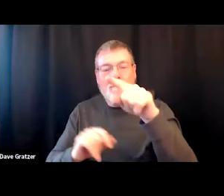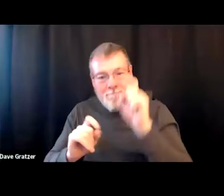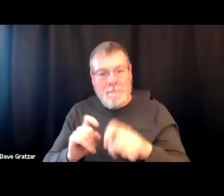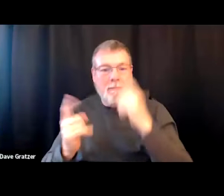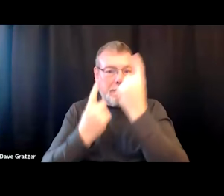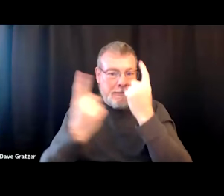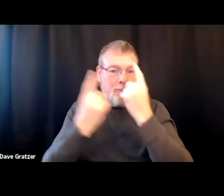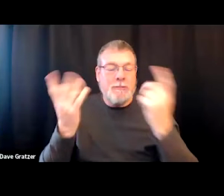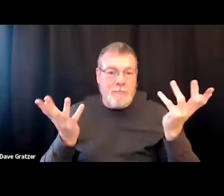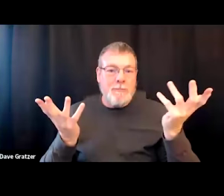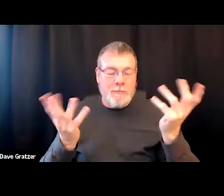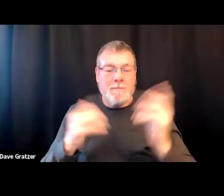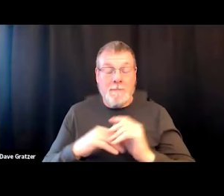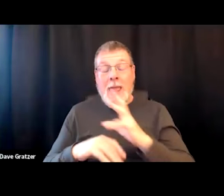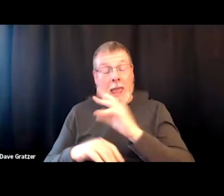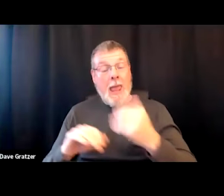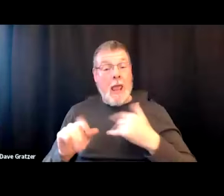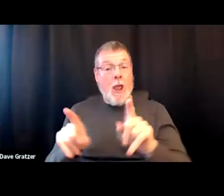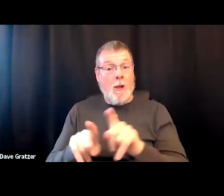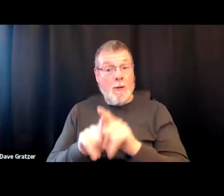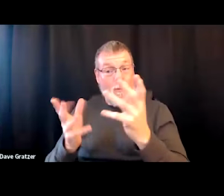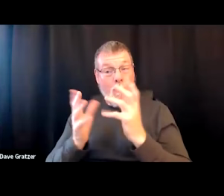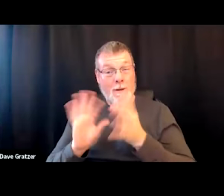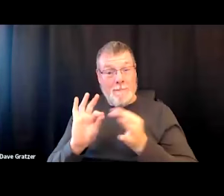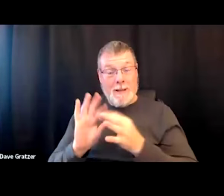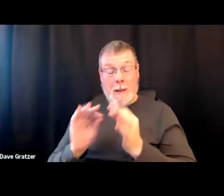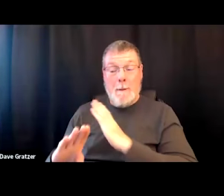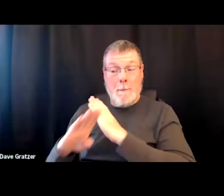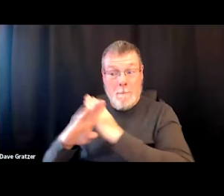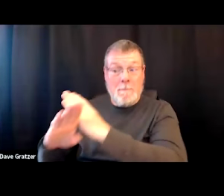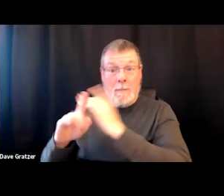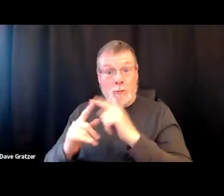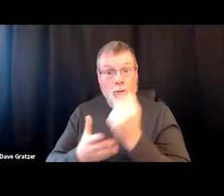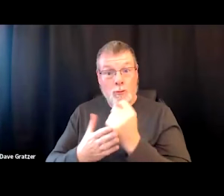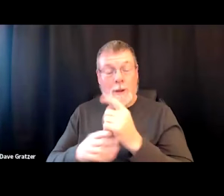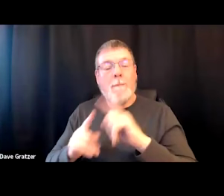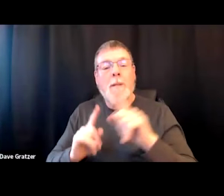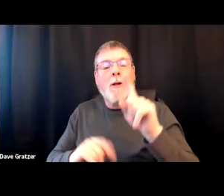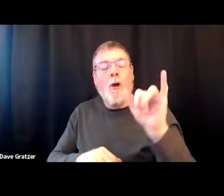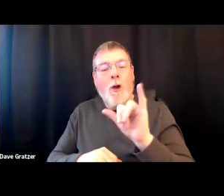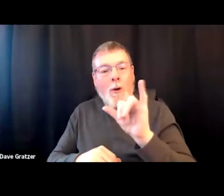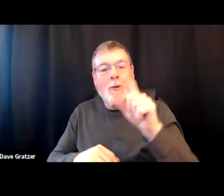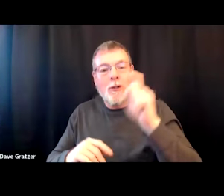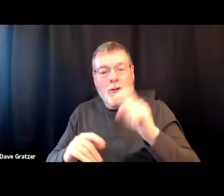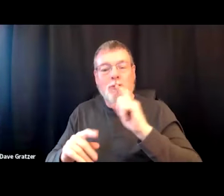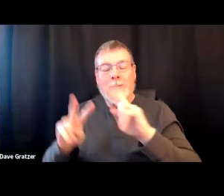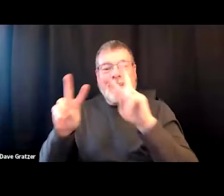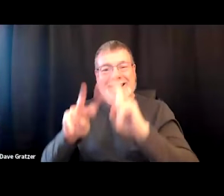And I would mention that not only are these barriers to treatment, but these should be the subject of assessment